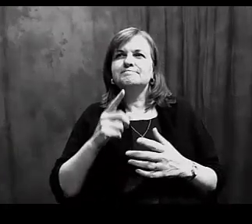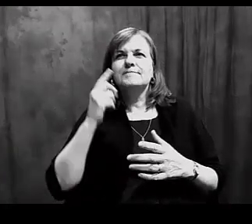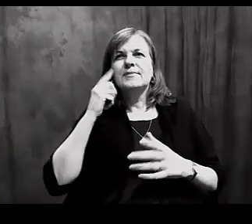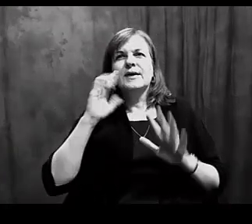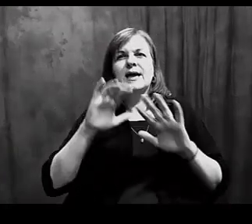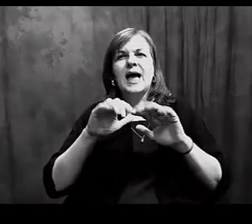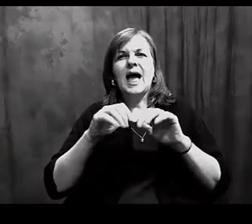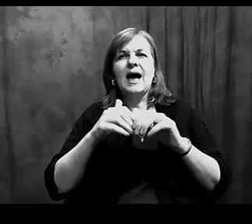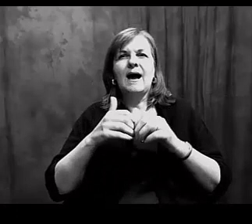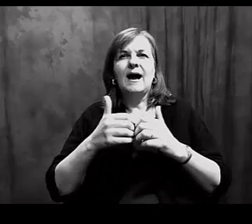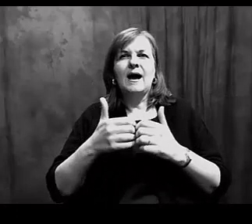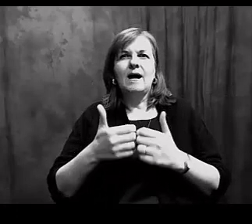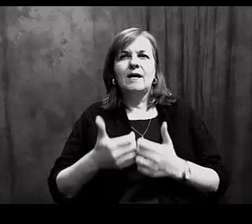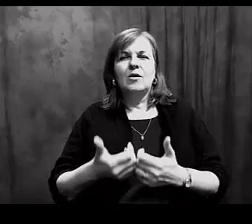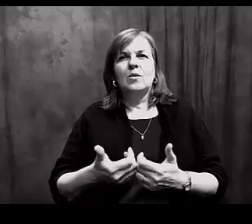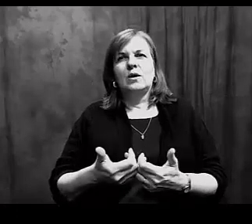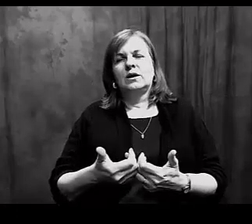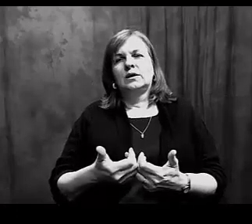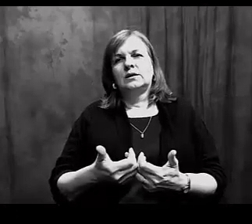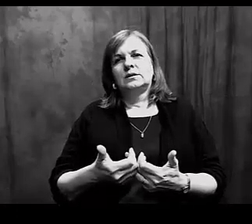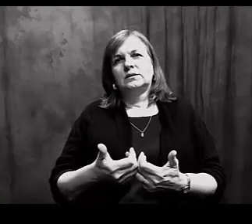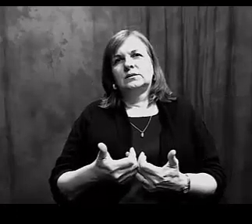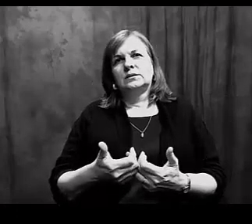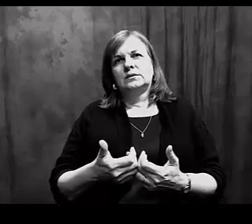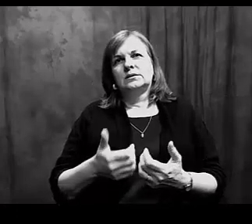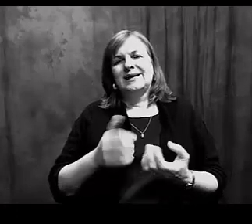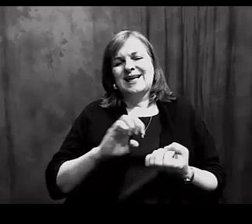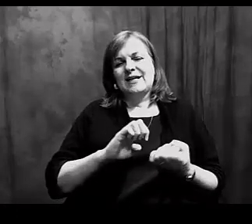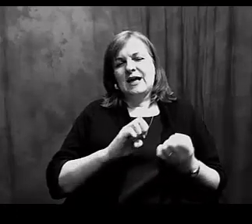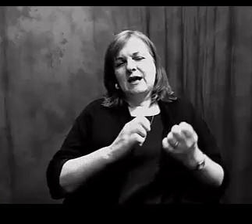is thinking about how evolution has